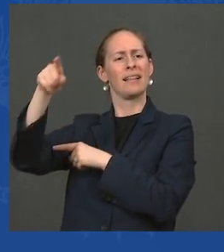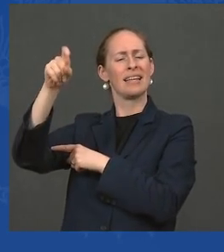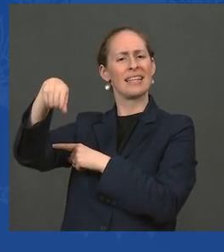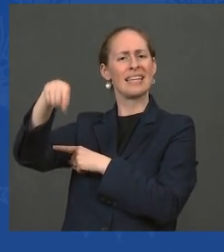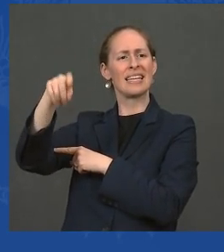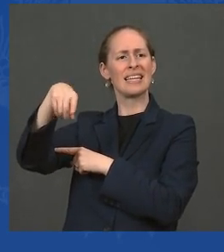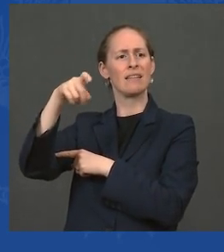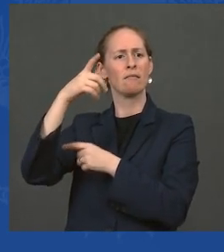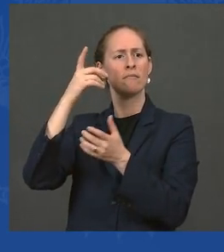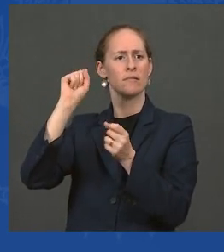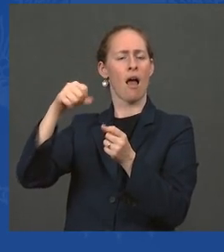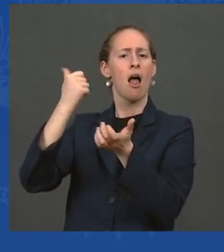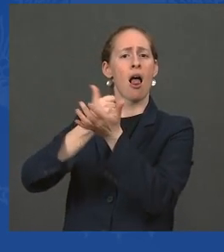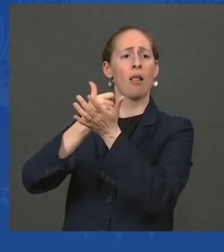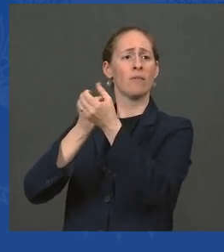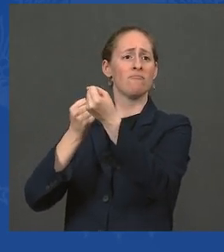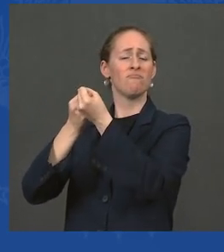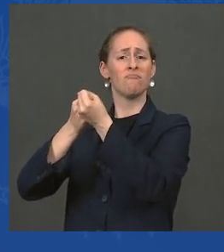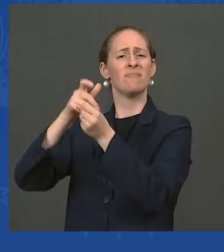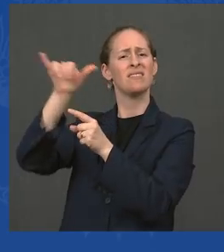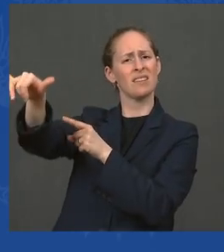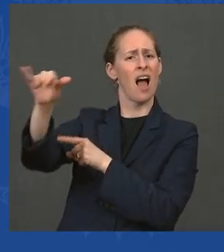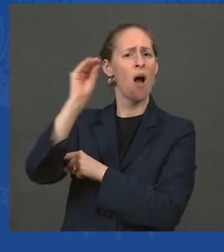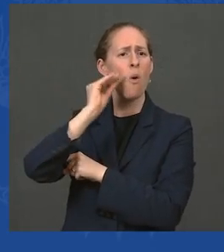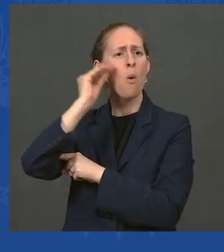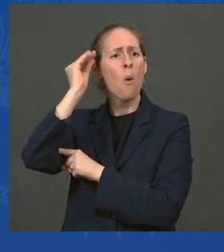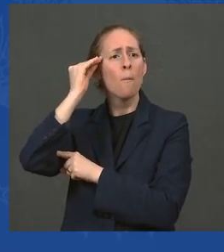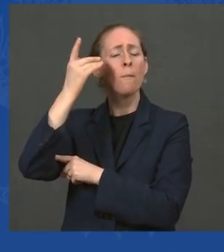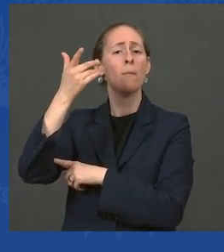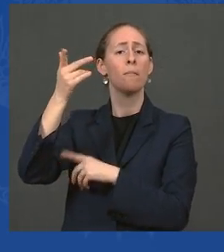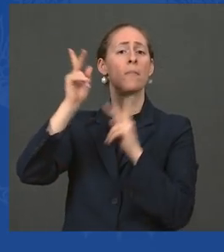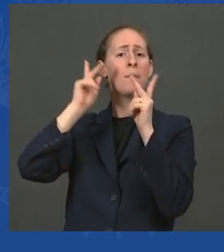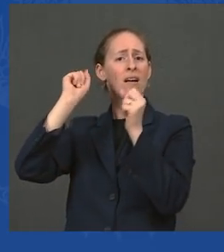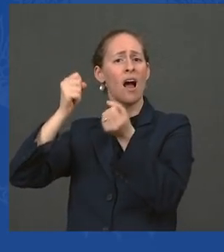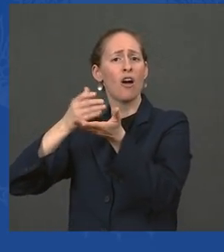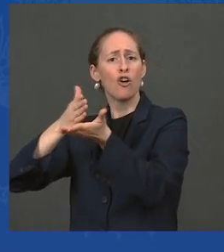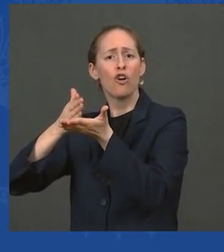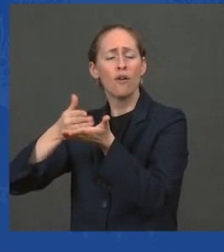of their parents at home, to cook a meal for them, to get them their groceries when they need to get groceries,